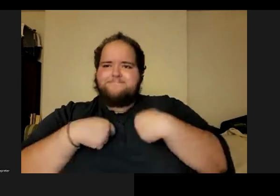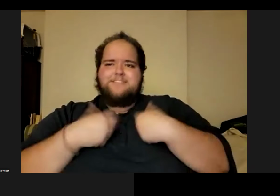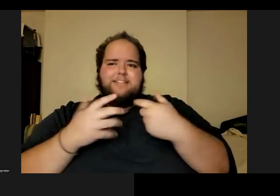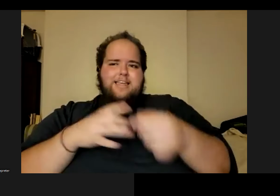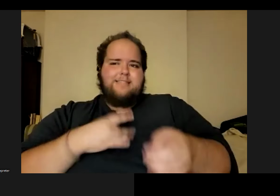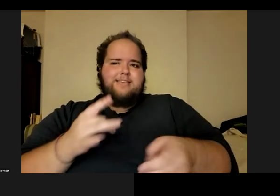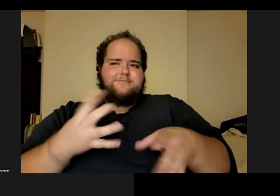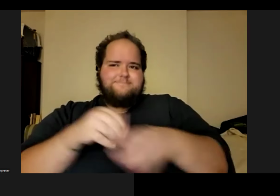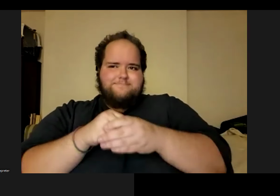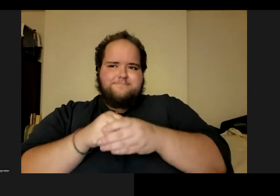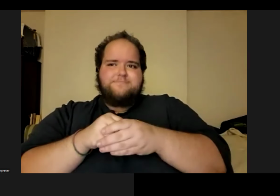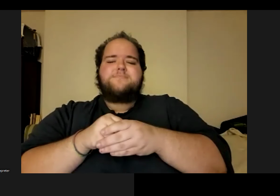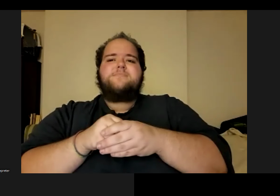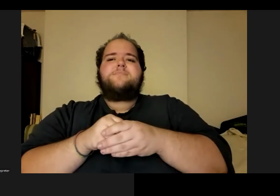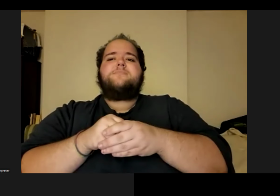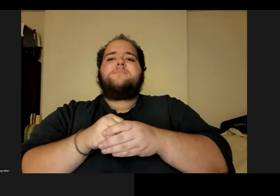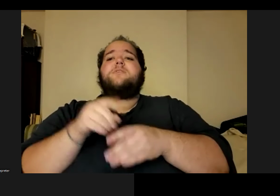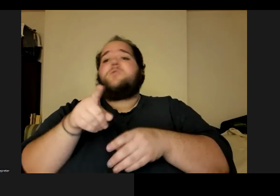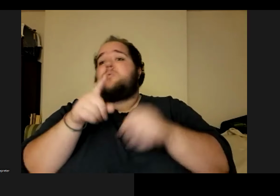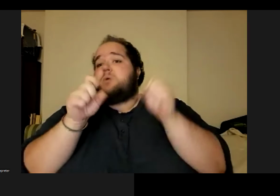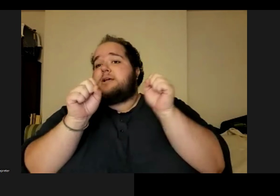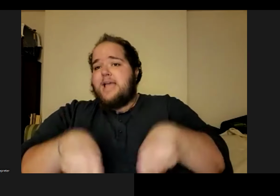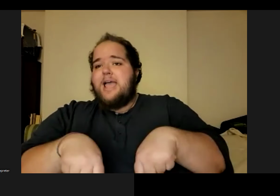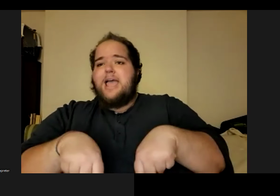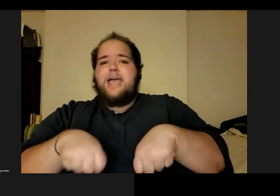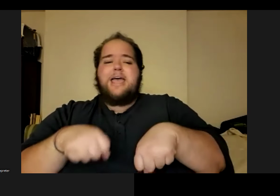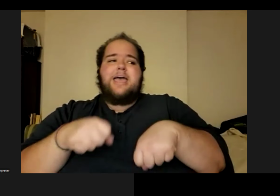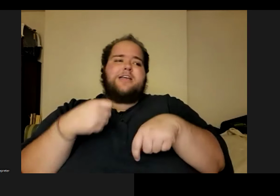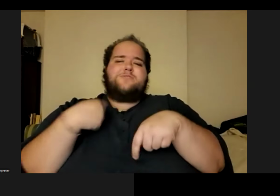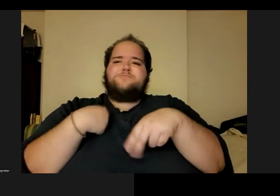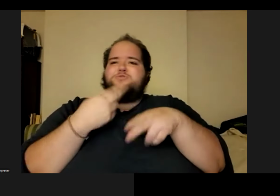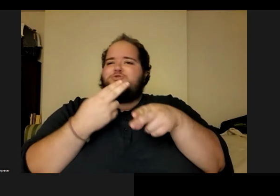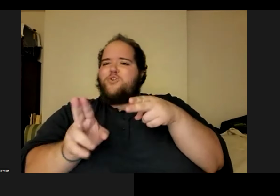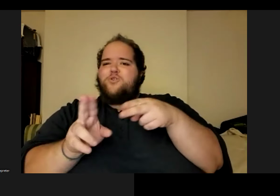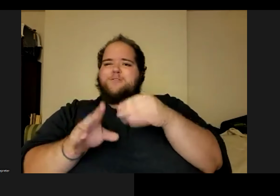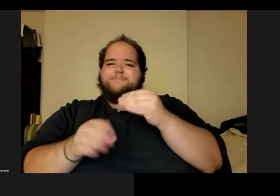sometimes is you can include like a little tagline, like one to two sentences